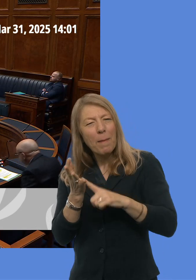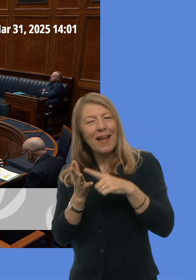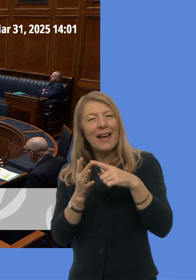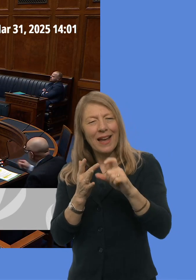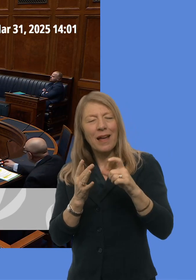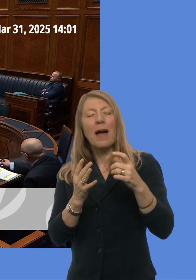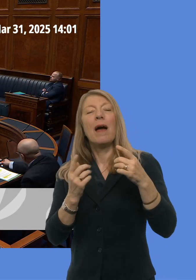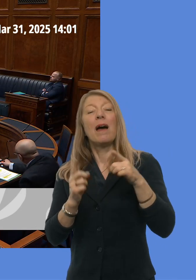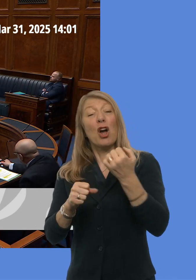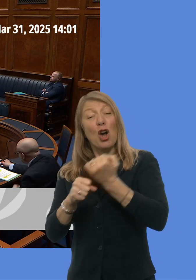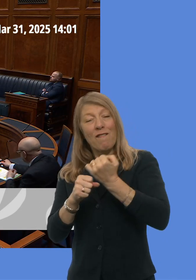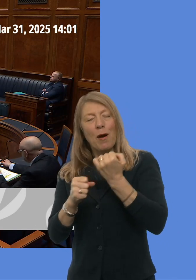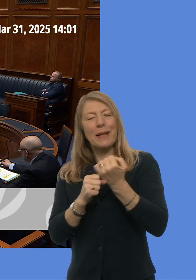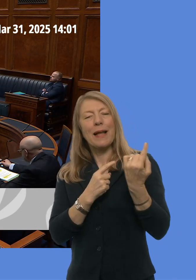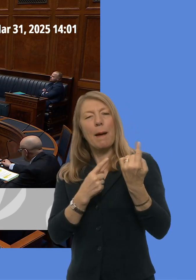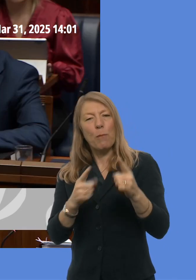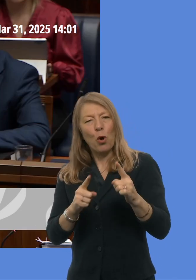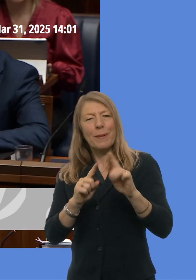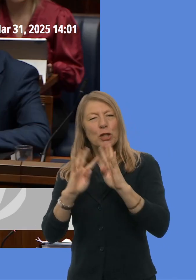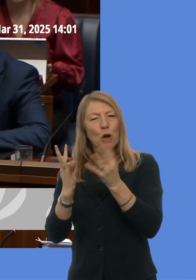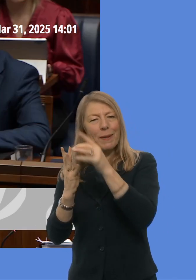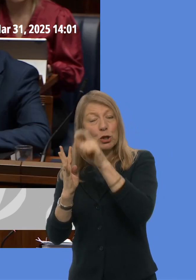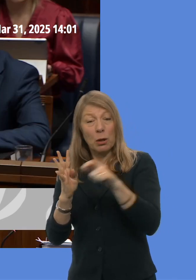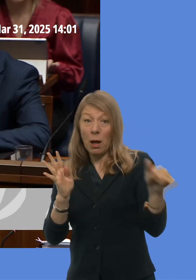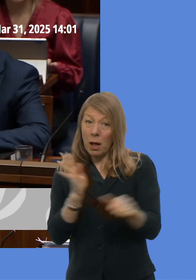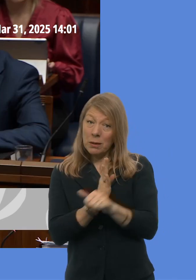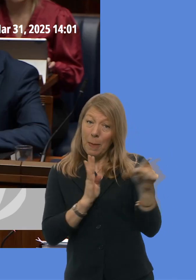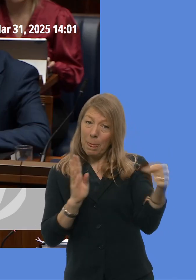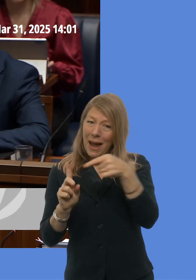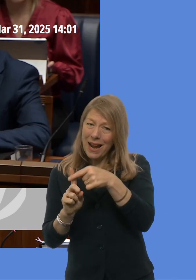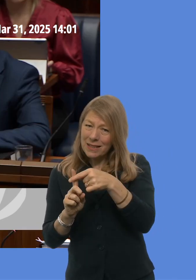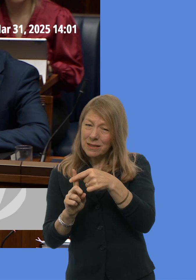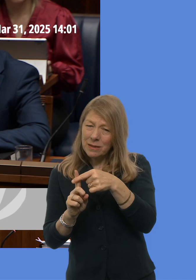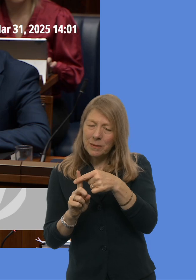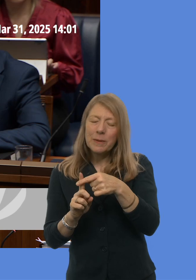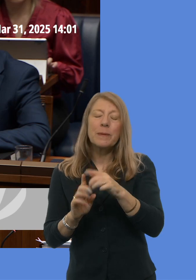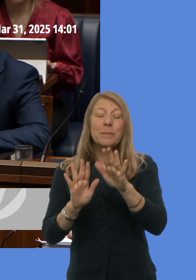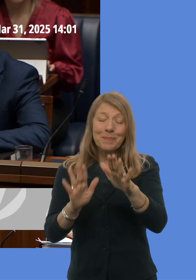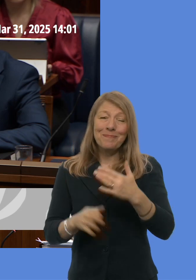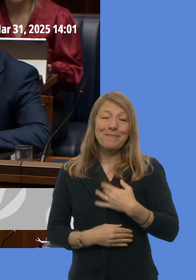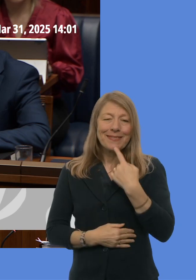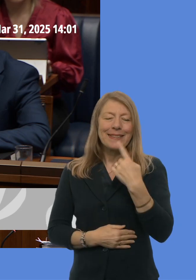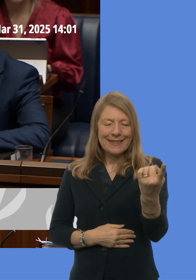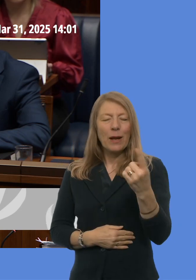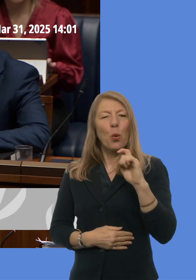I thank the Member for his supplementary. As indicated, we will be making this appointment in line with the Code of Practice for public appointments.